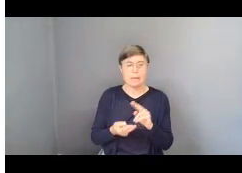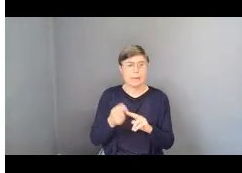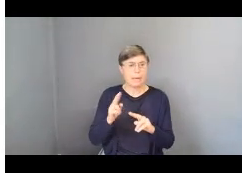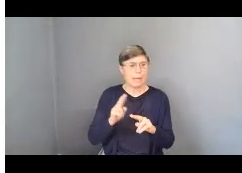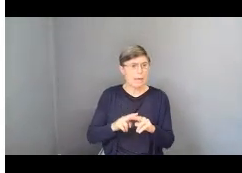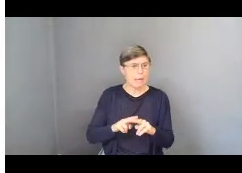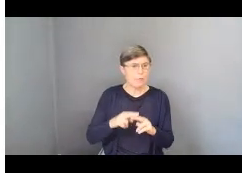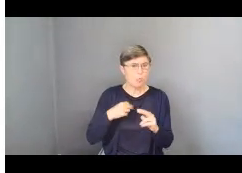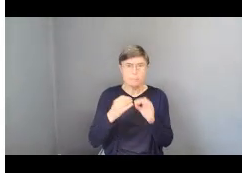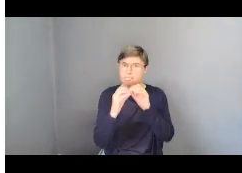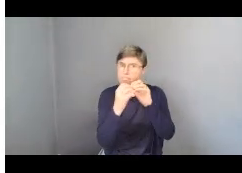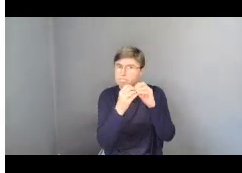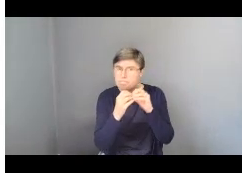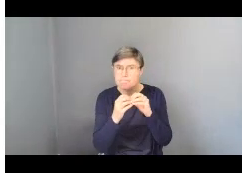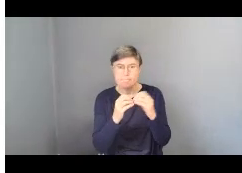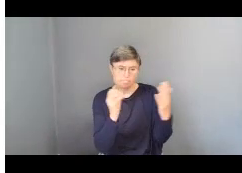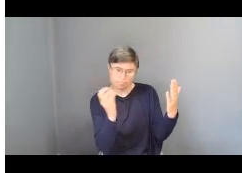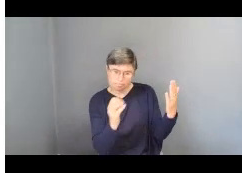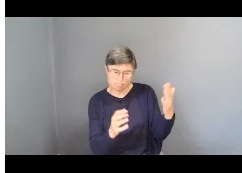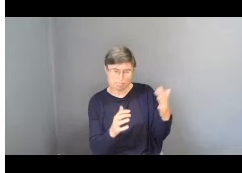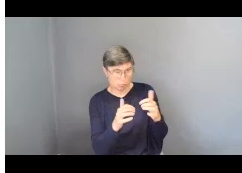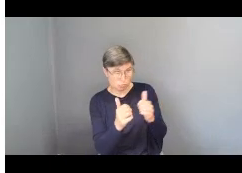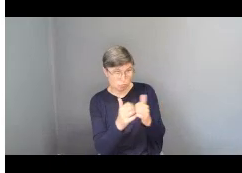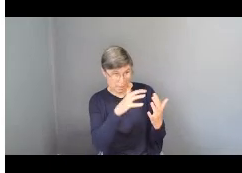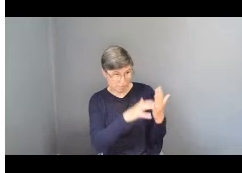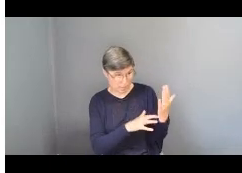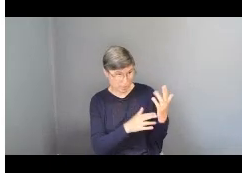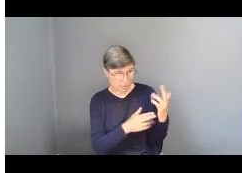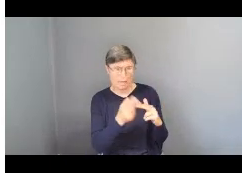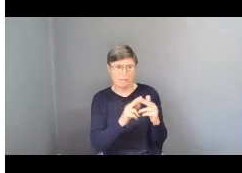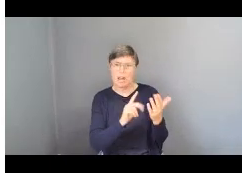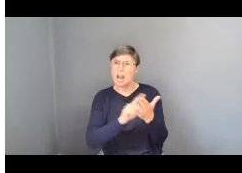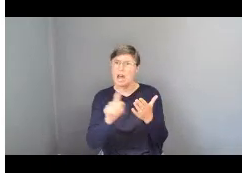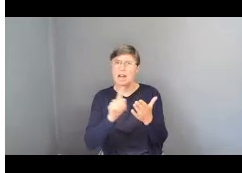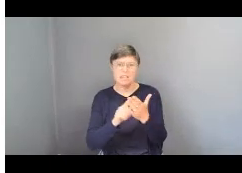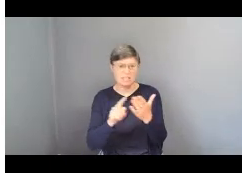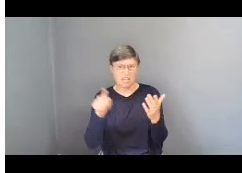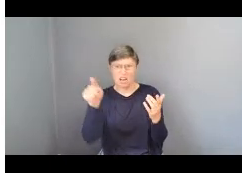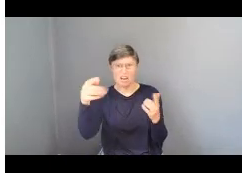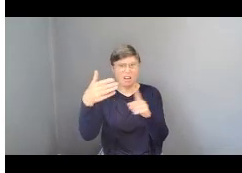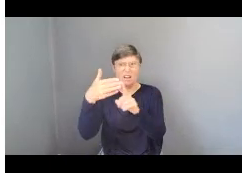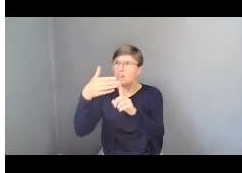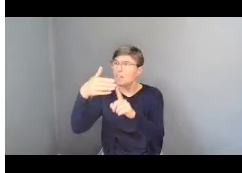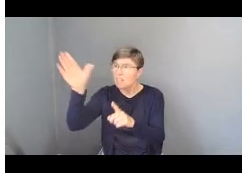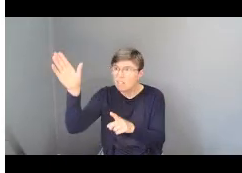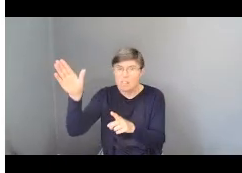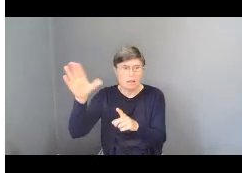they can visit the NDIS Quality and Safeguards Commission website